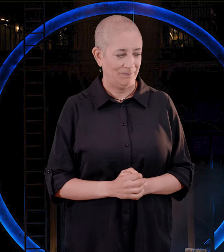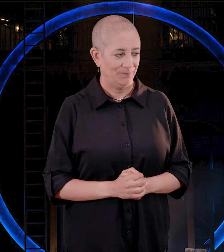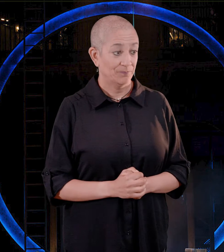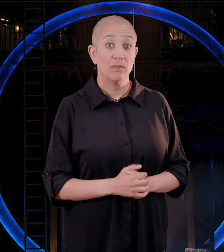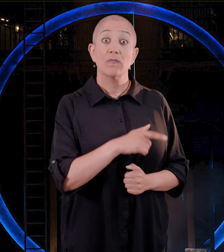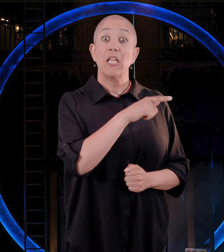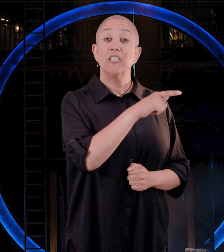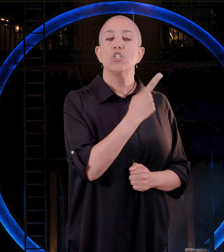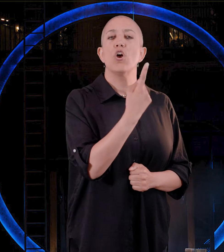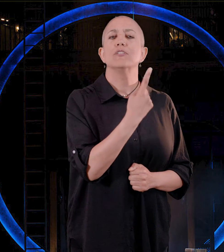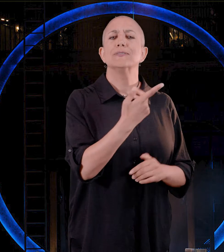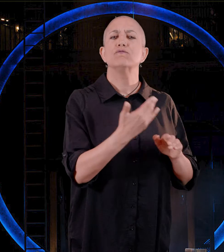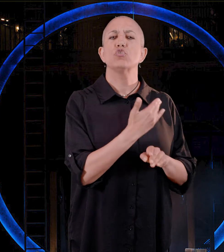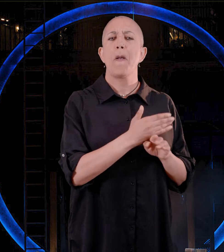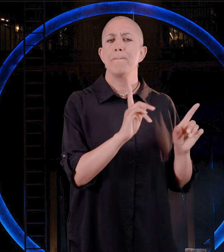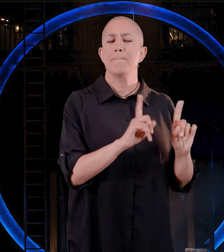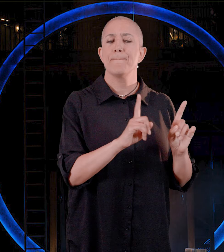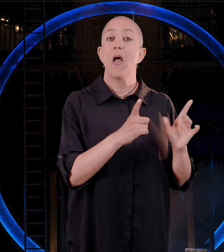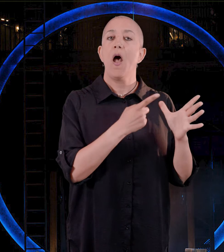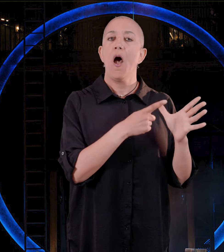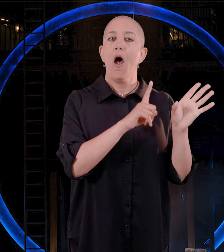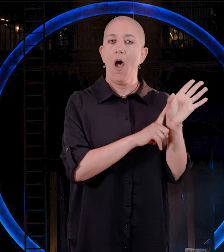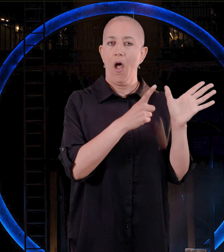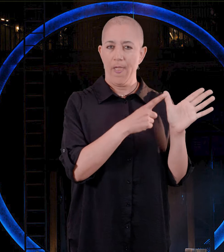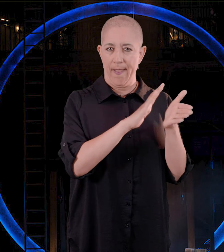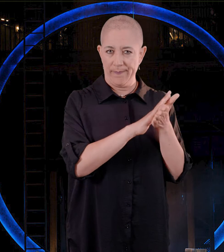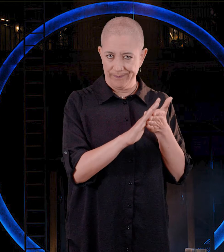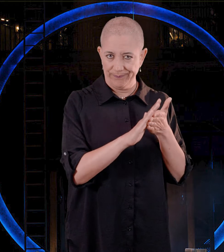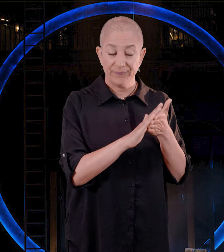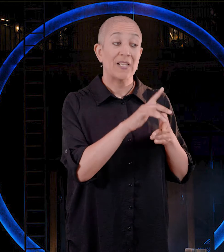She is working as an ayah,